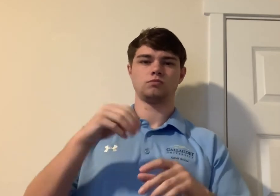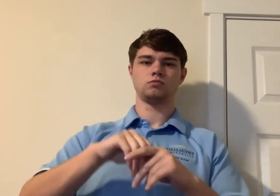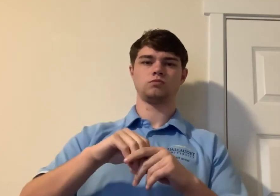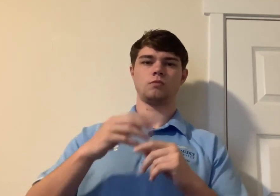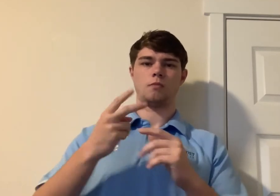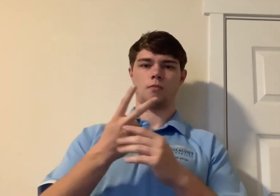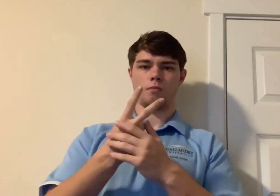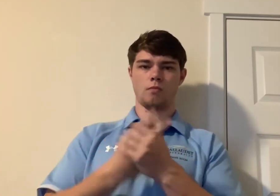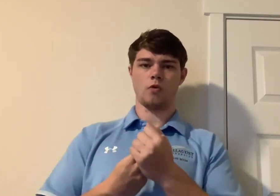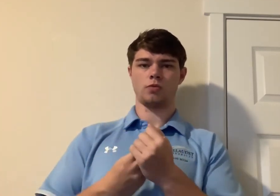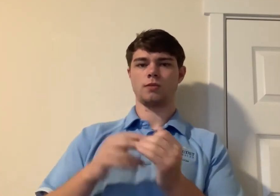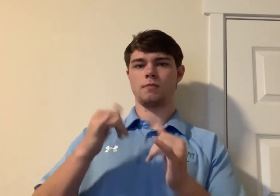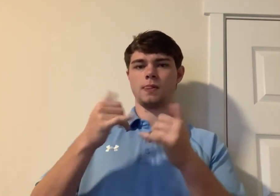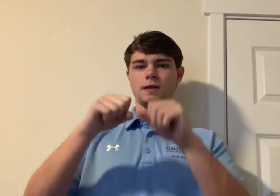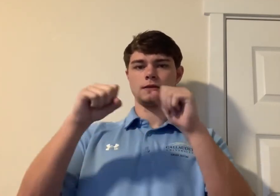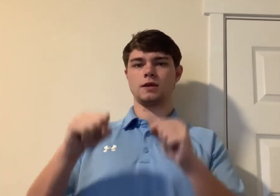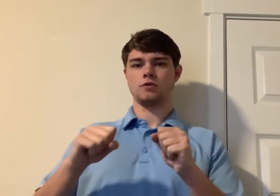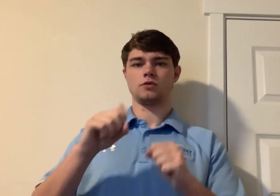Both Playstation and Xbox players can Join!